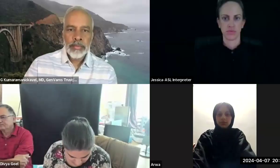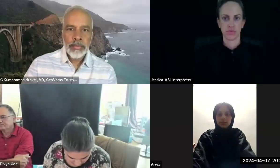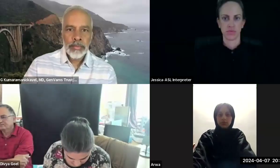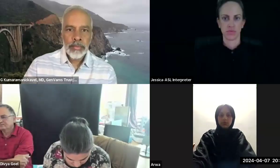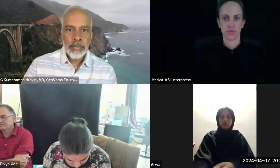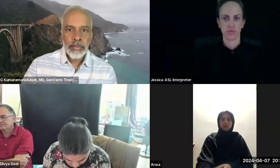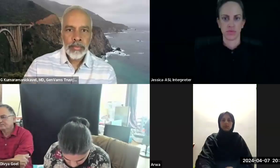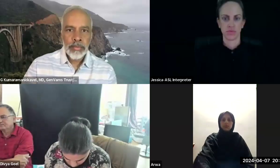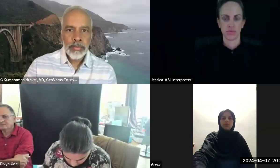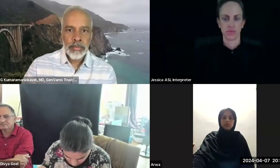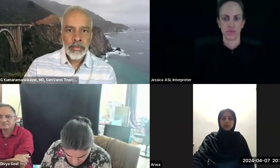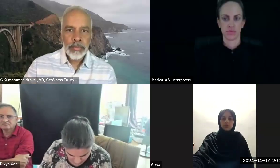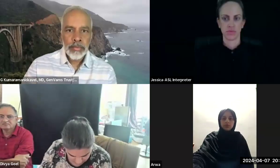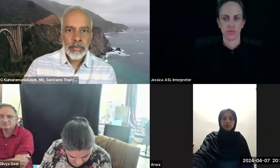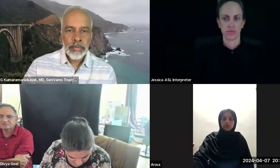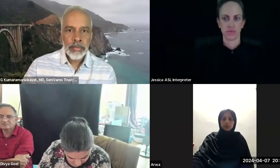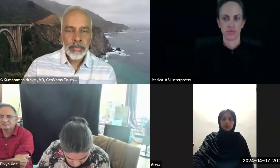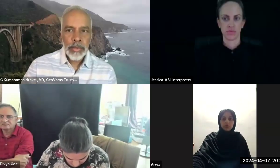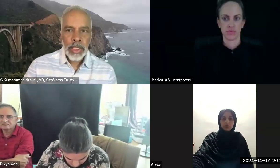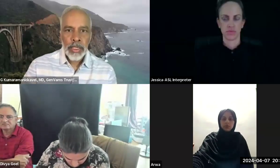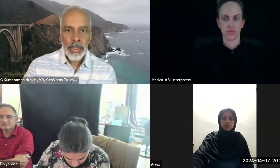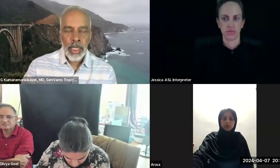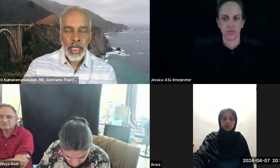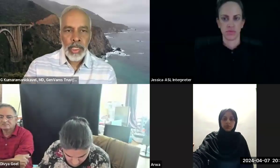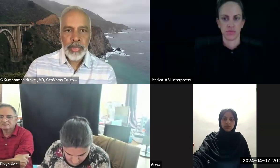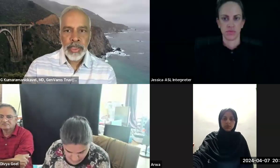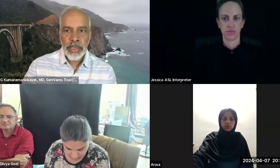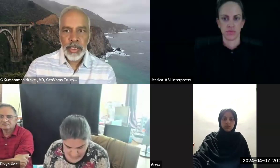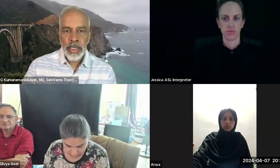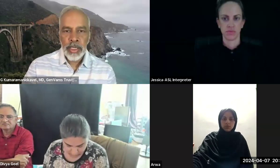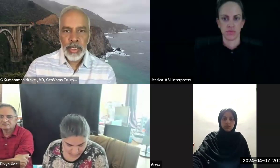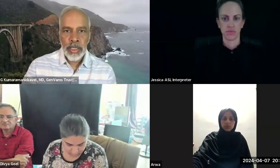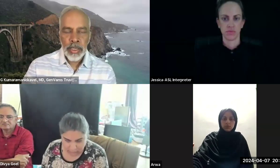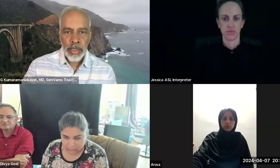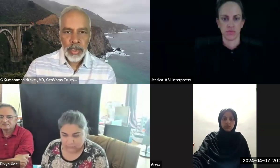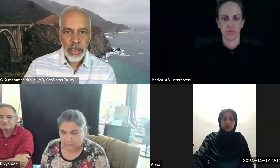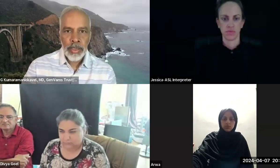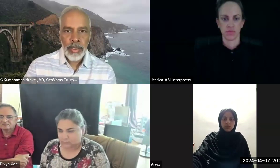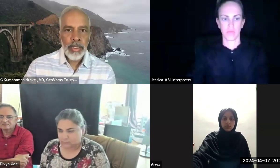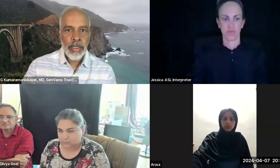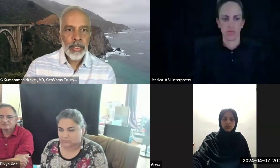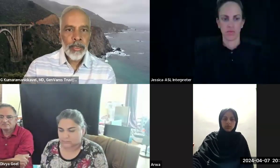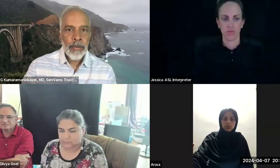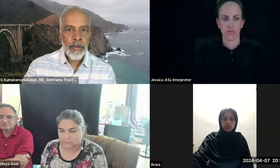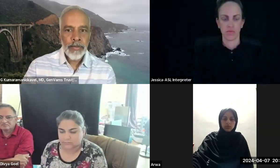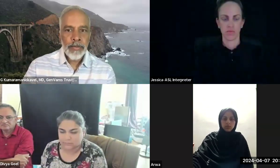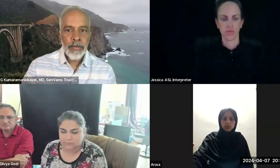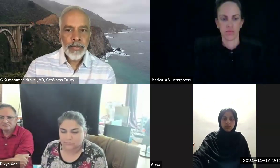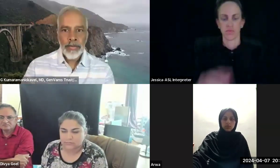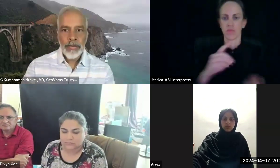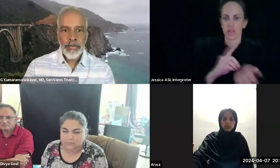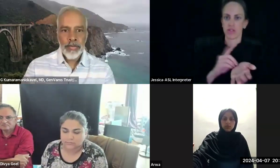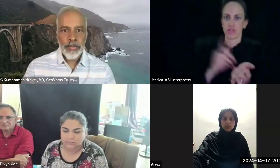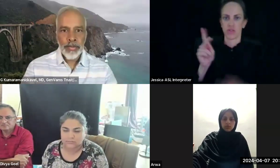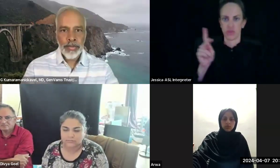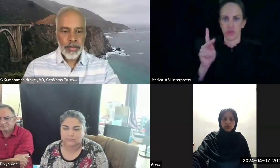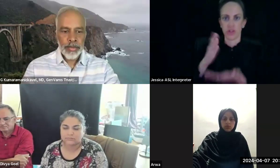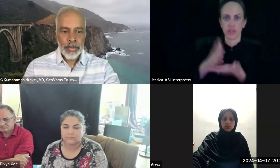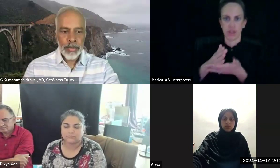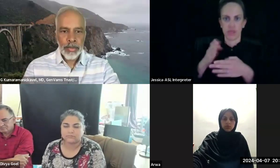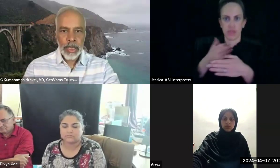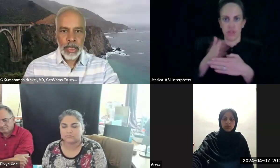Dr Kumar if you can please uh unshare stop sharing okay so now we have the interpreters